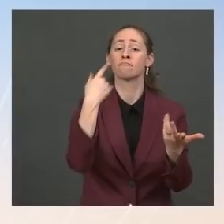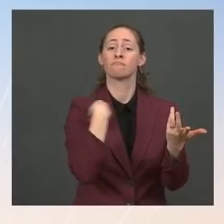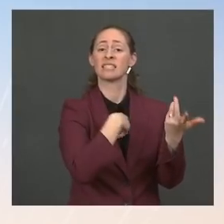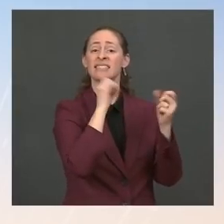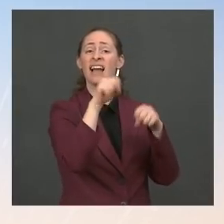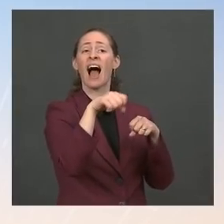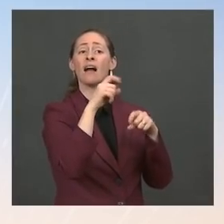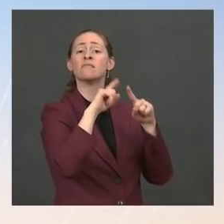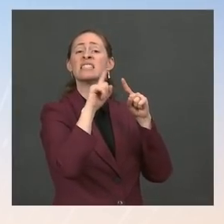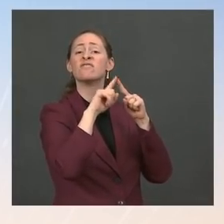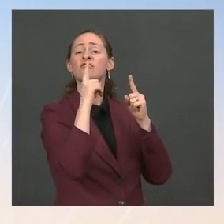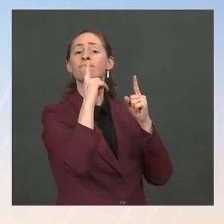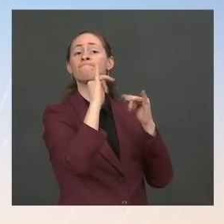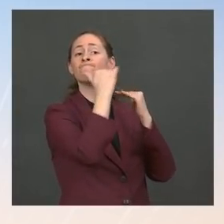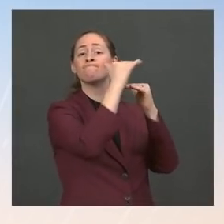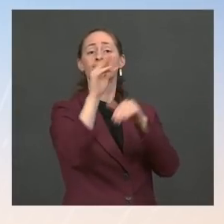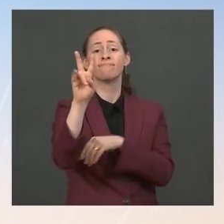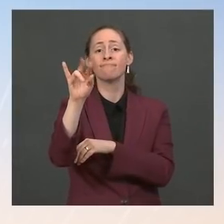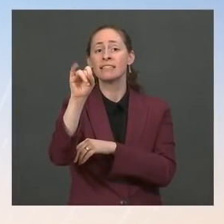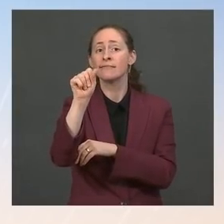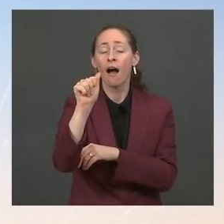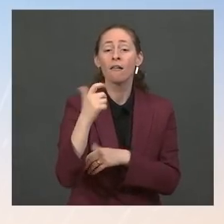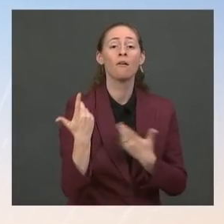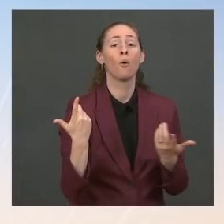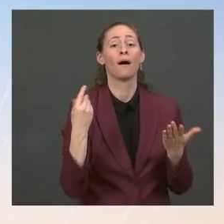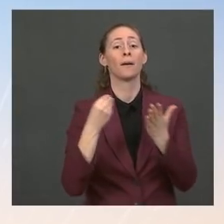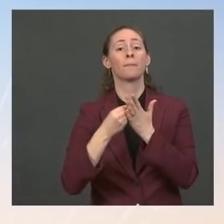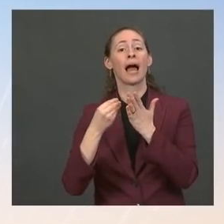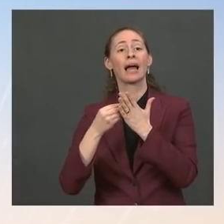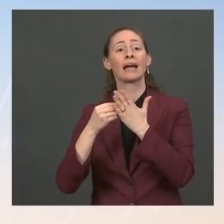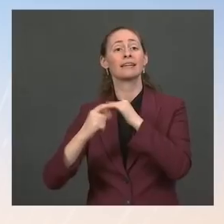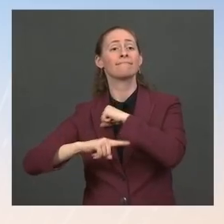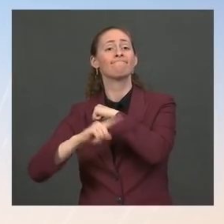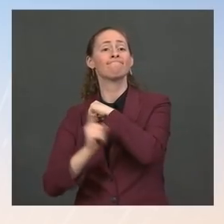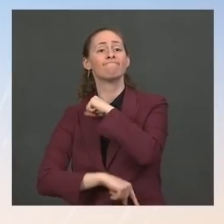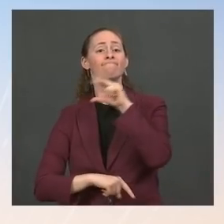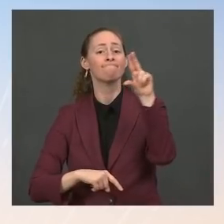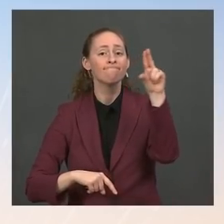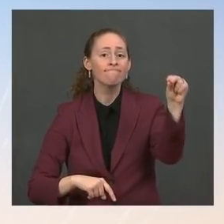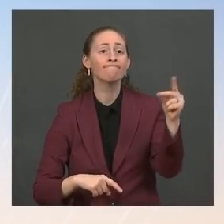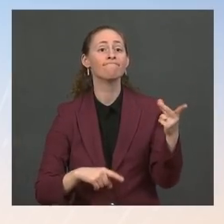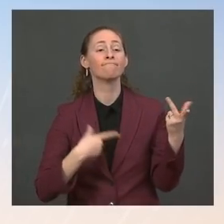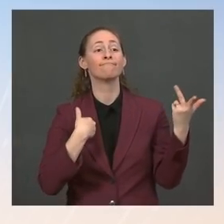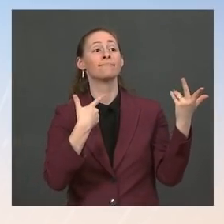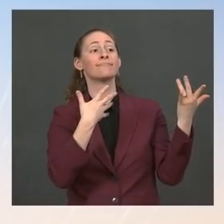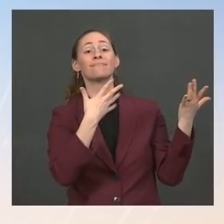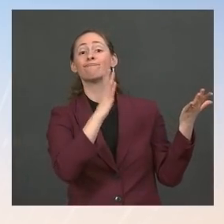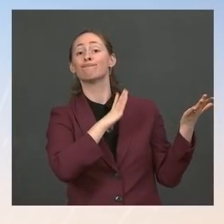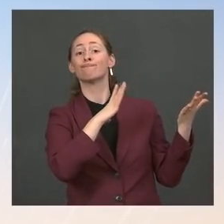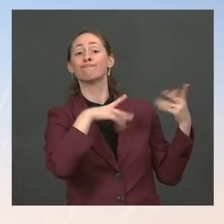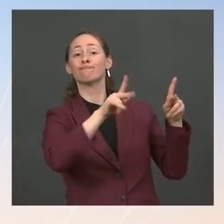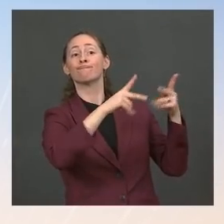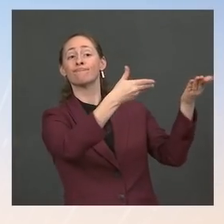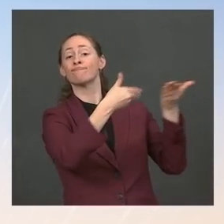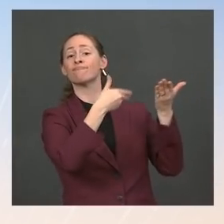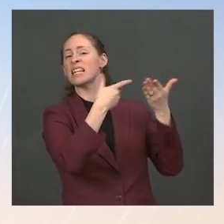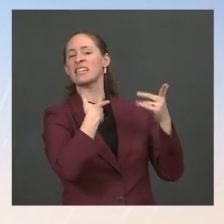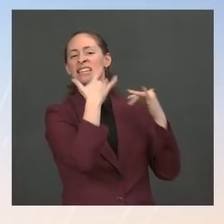export controls, import restrictions, the release of a business advisory, and rallying the G7 to commit to take action to ensure all global supply chains